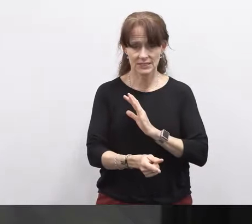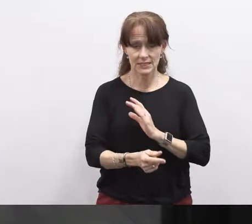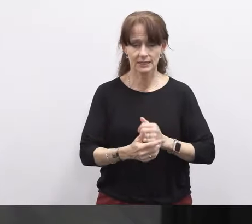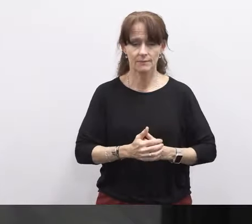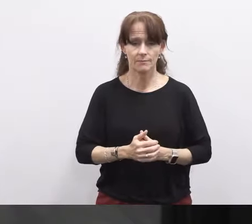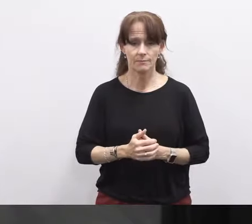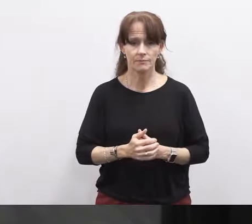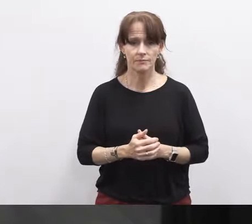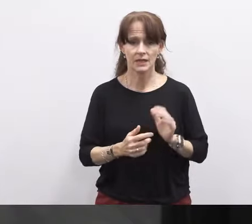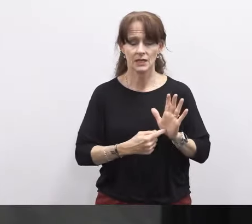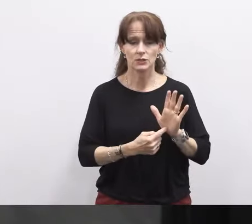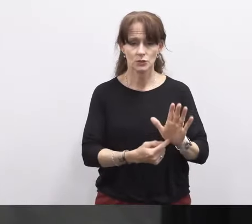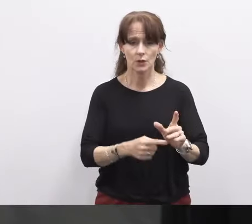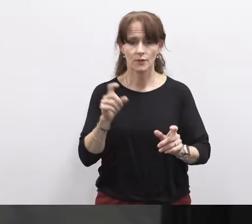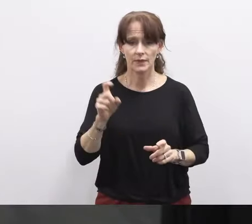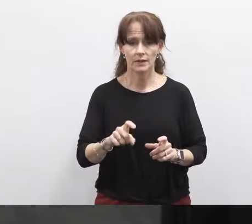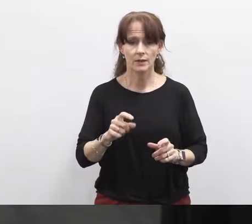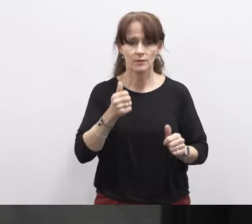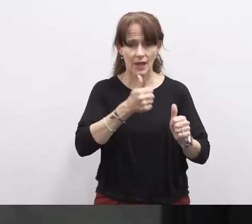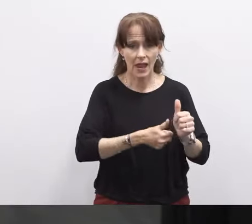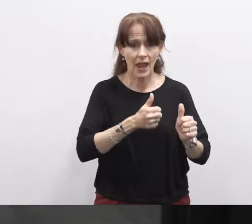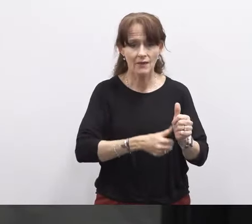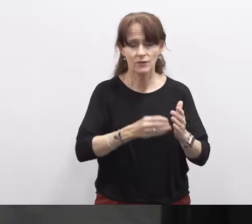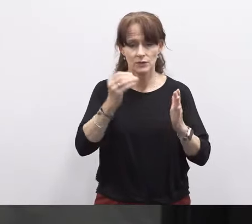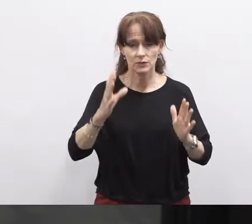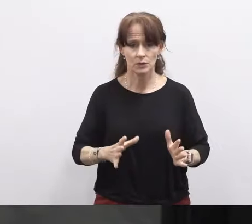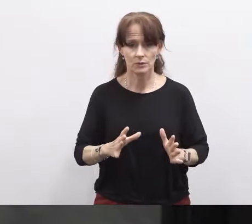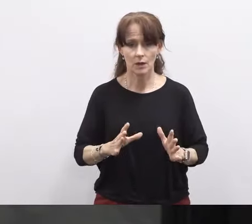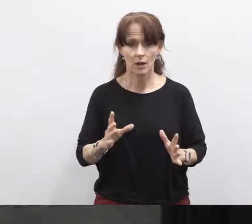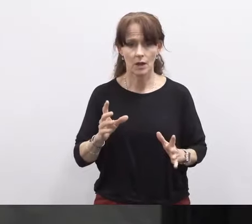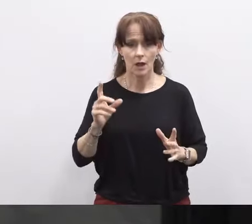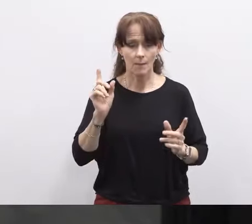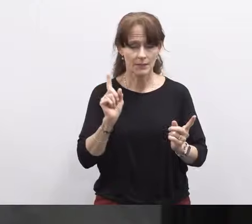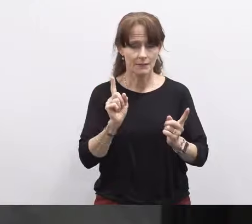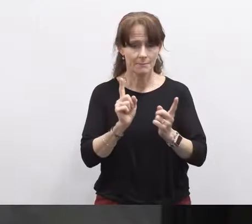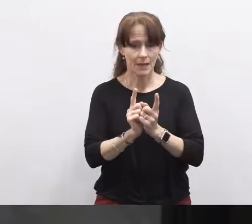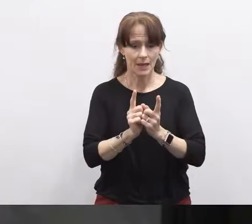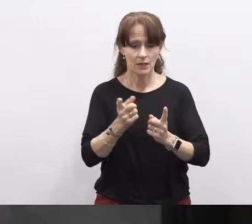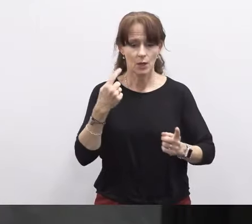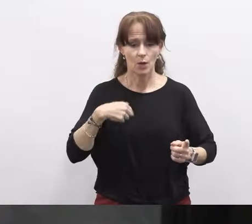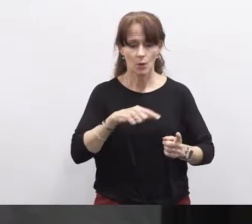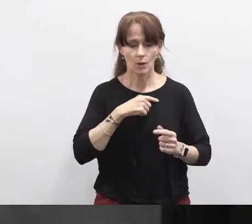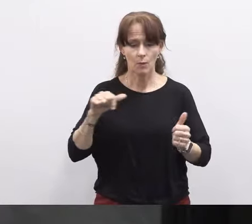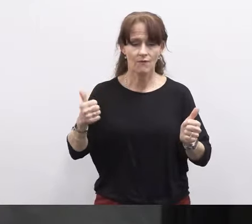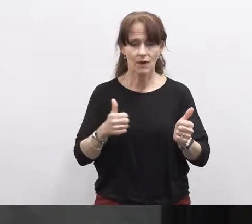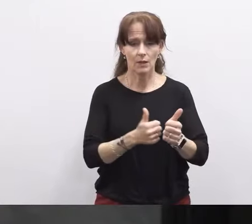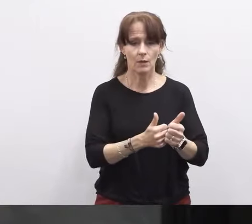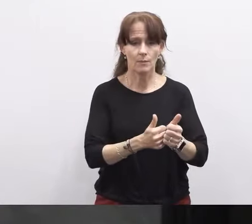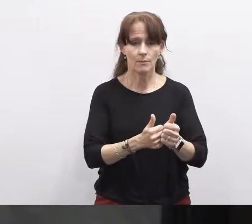This shows the needs of every student are being met. We will follow up on the progress